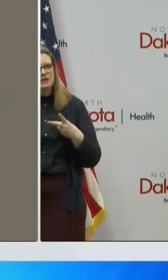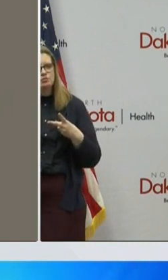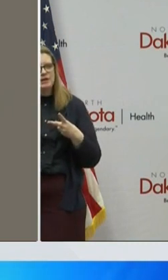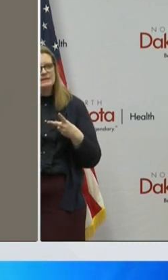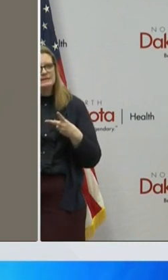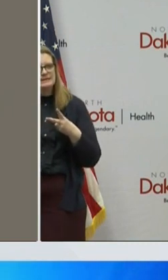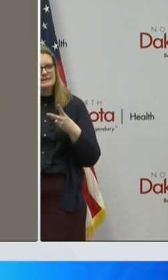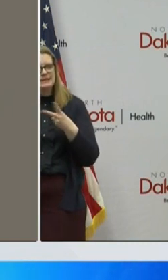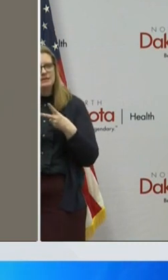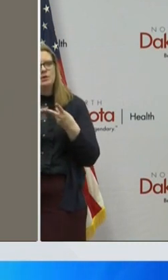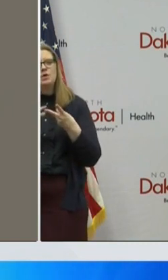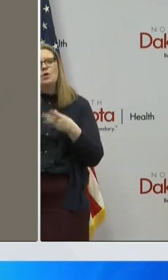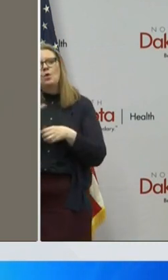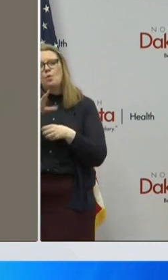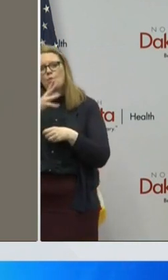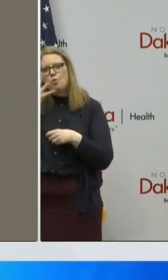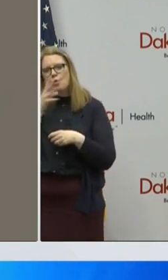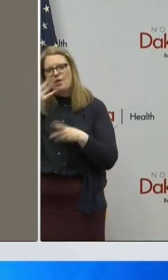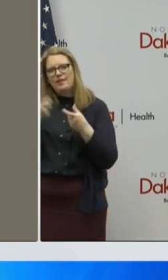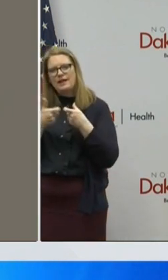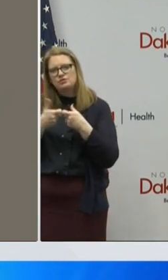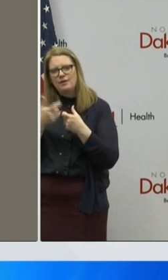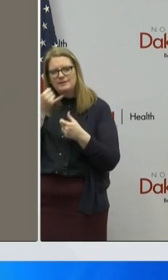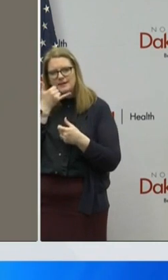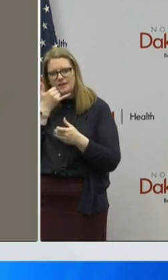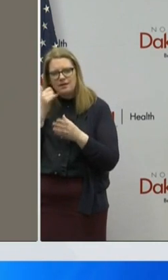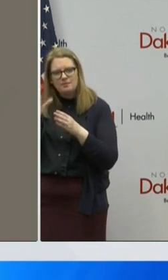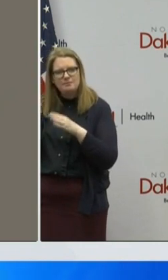HIM BACK IN SERVICE HERE TO